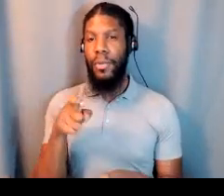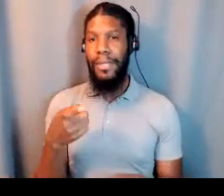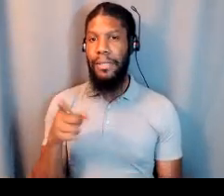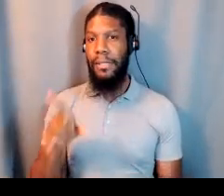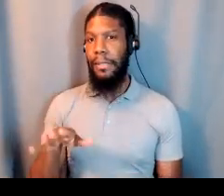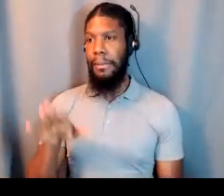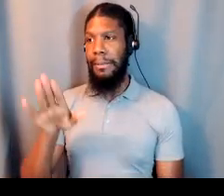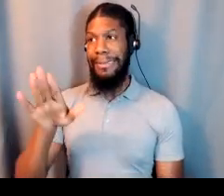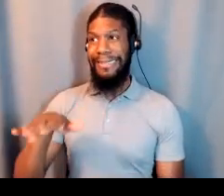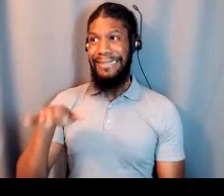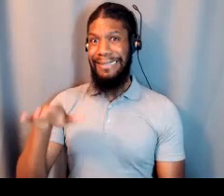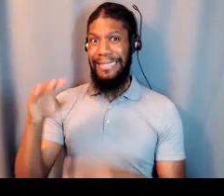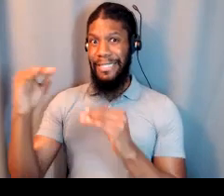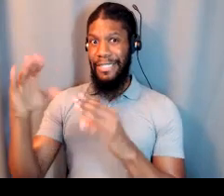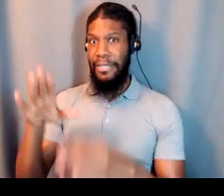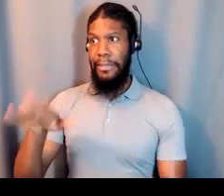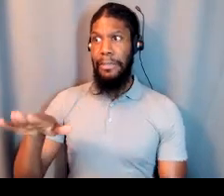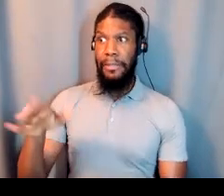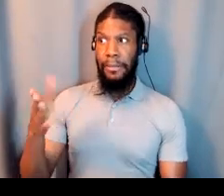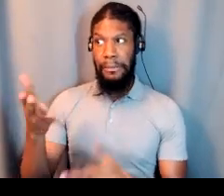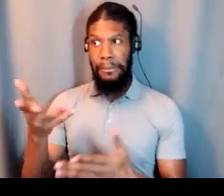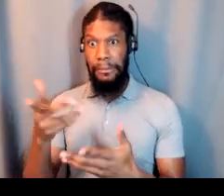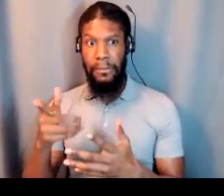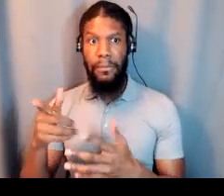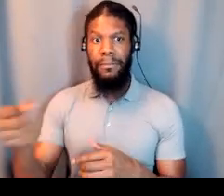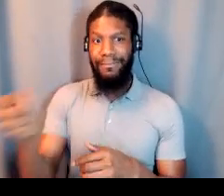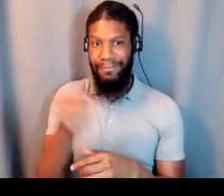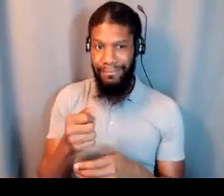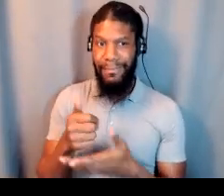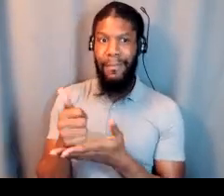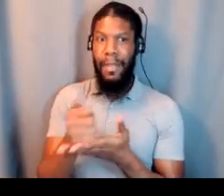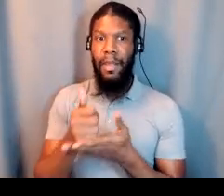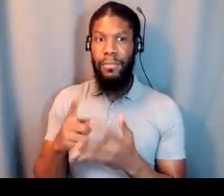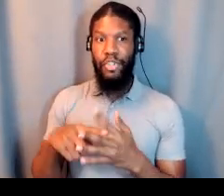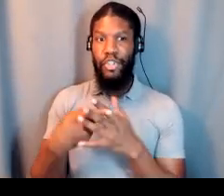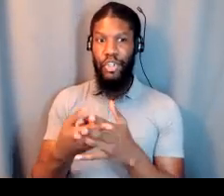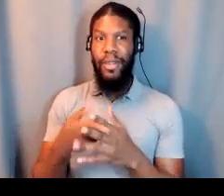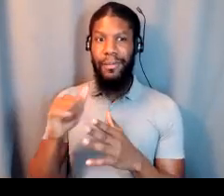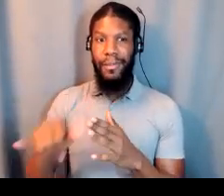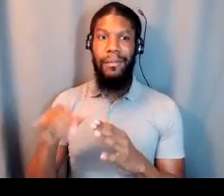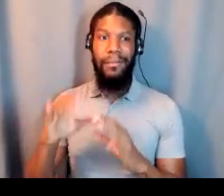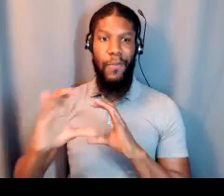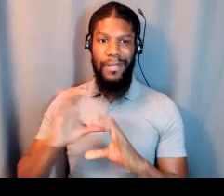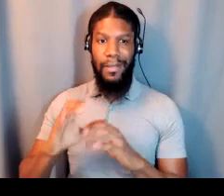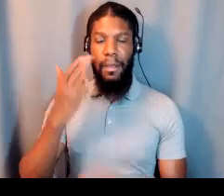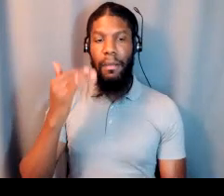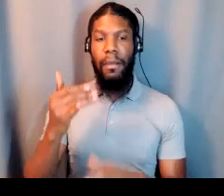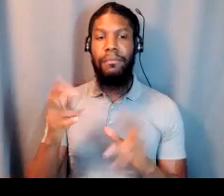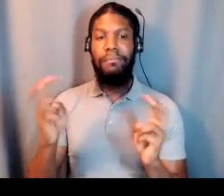just to kind of begin those conversations. It takes a village to work with students